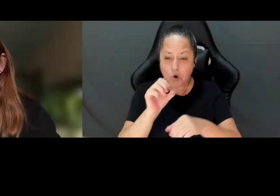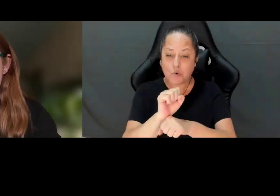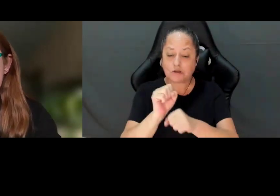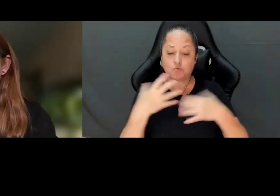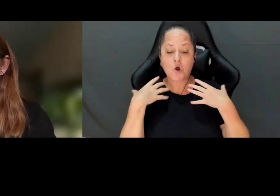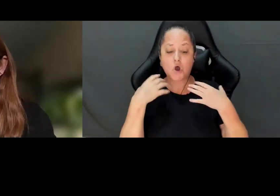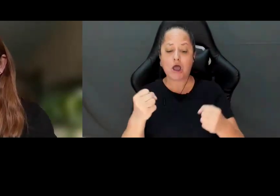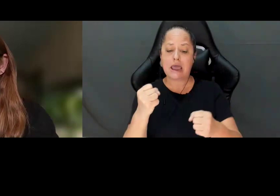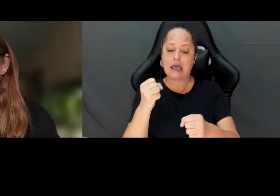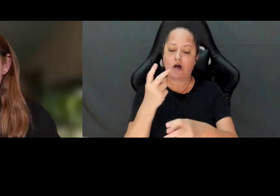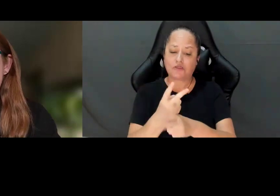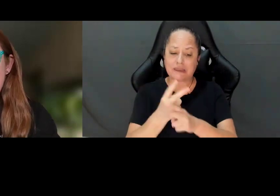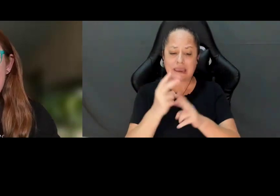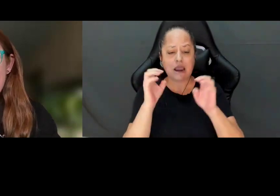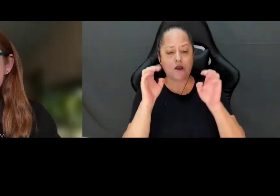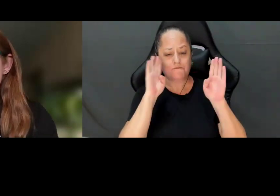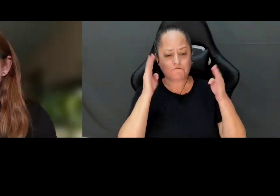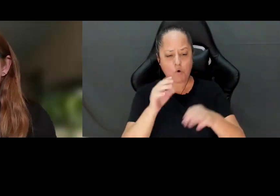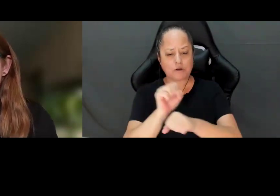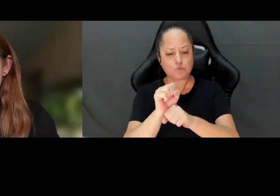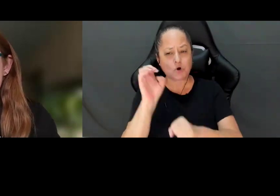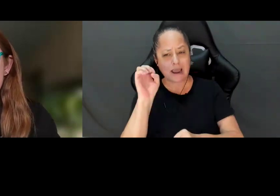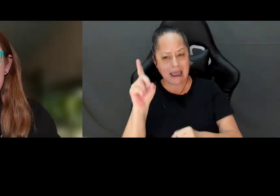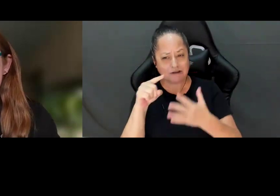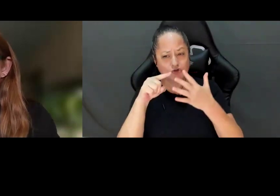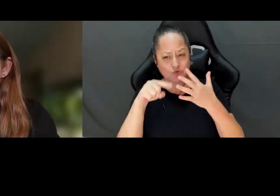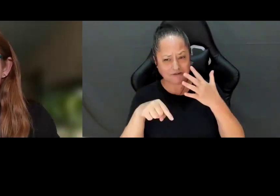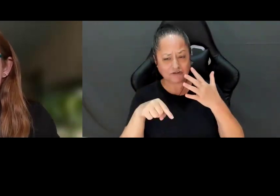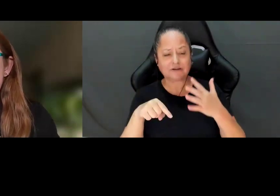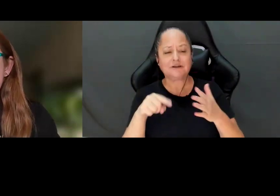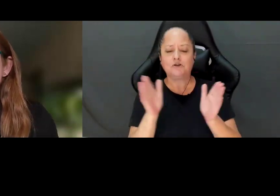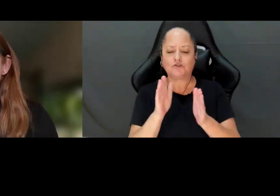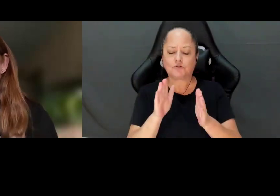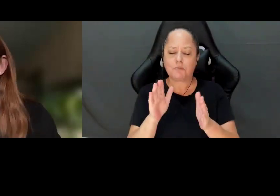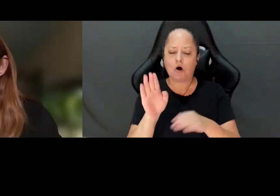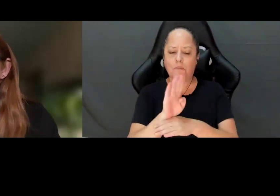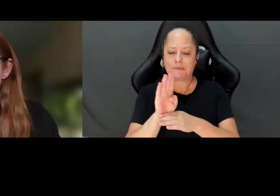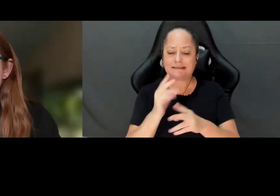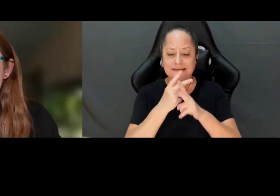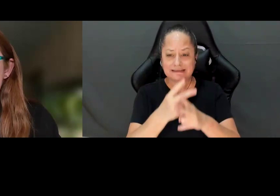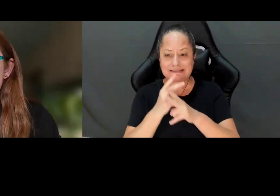focused work and education and small business lending and our innovative small business